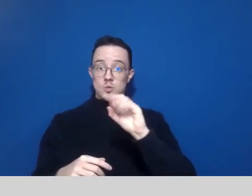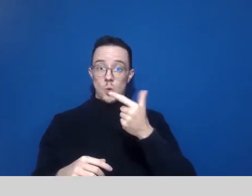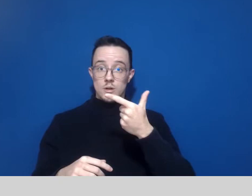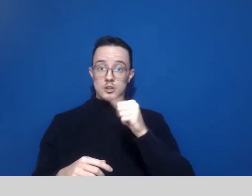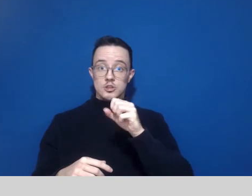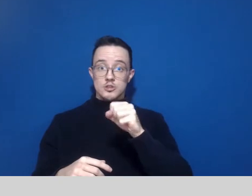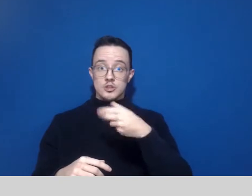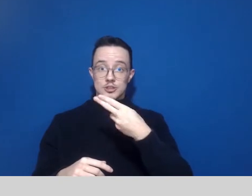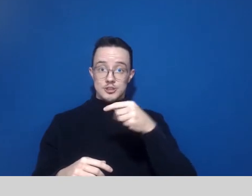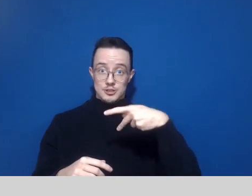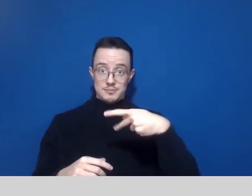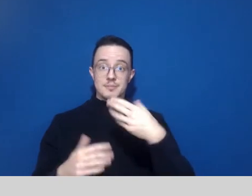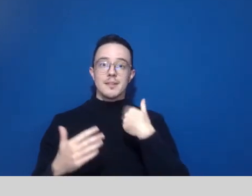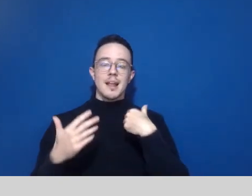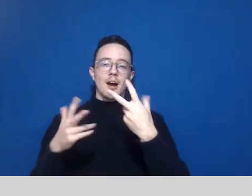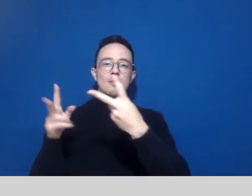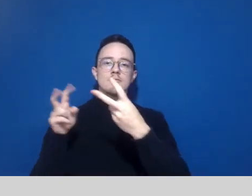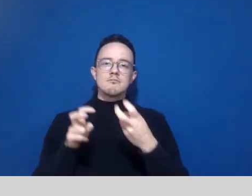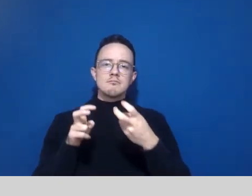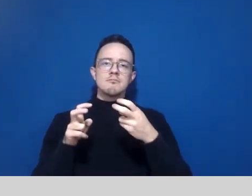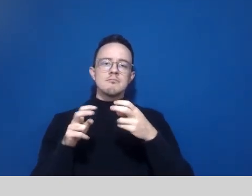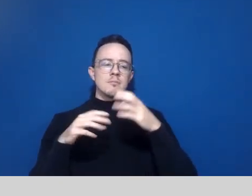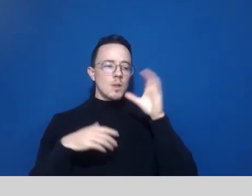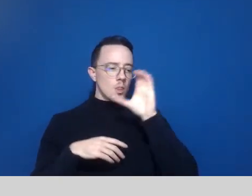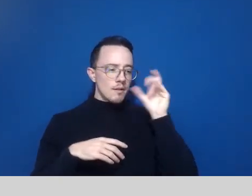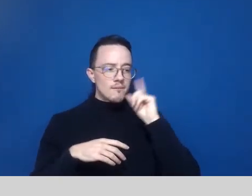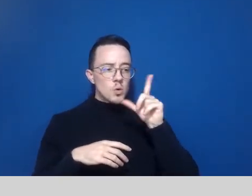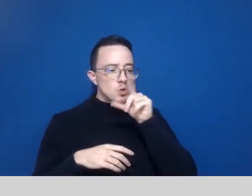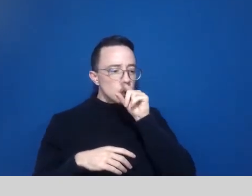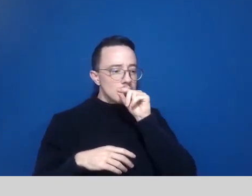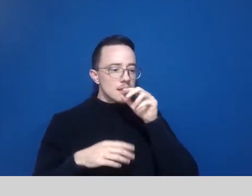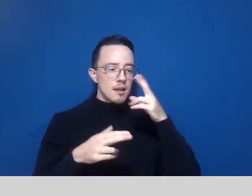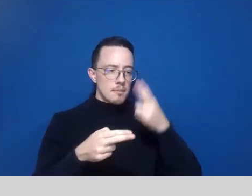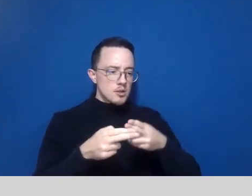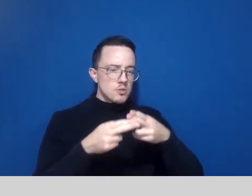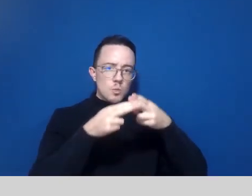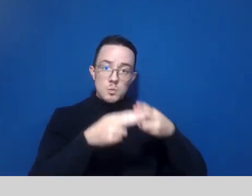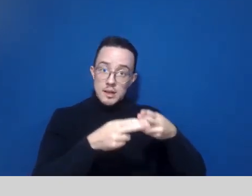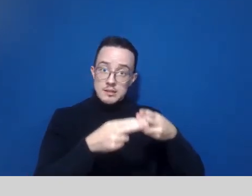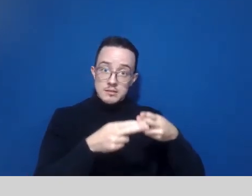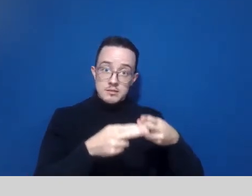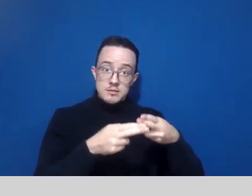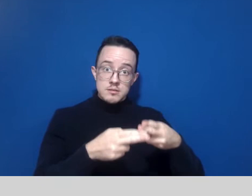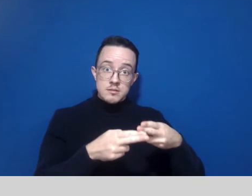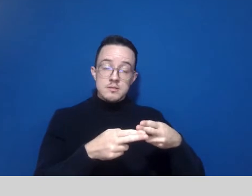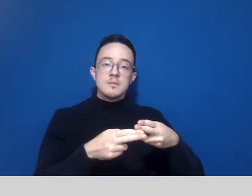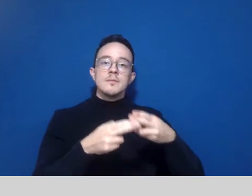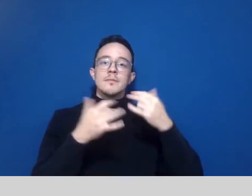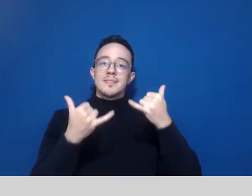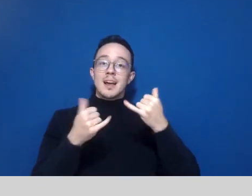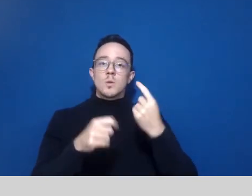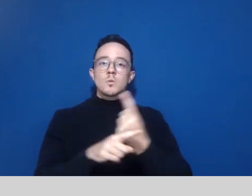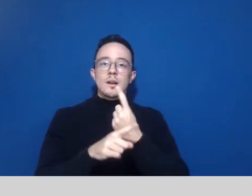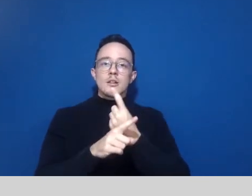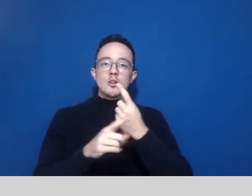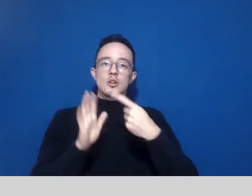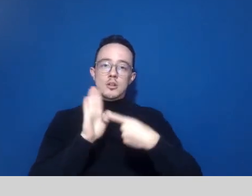so I can construct a SQL query that looks for tweets that mentioned her weight. And I can use a regular expression to extract